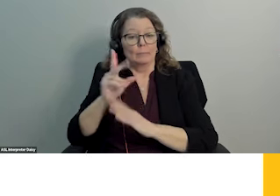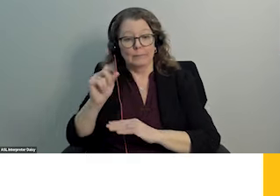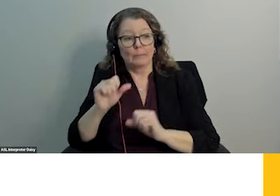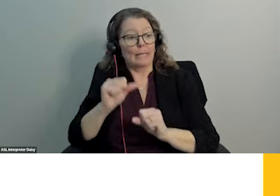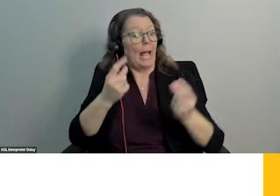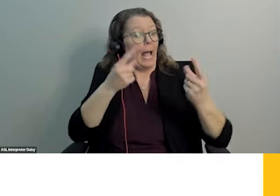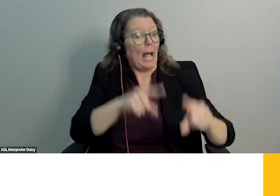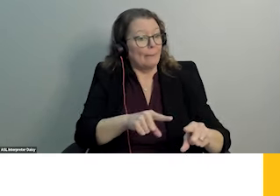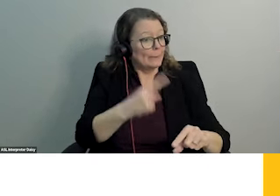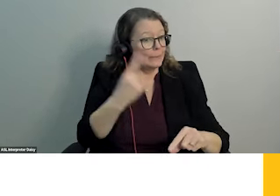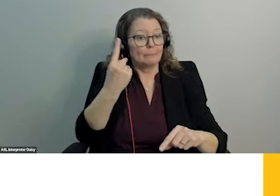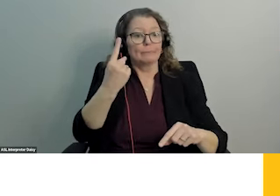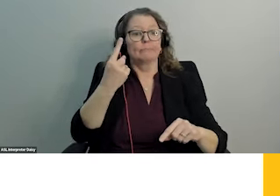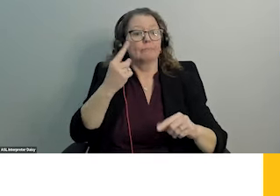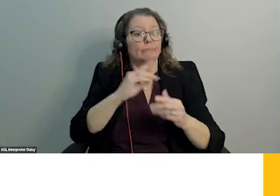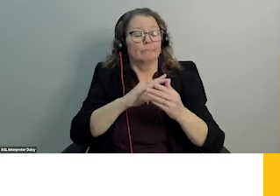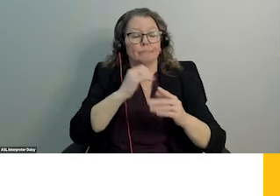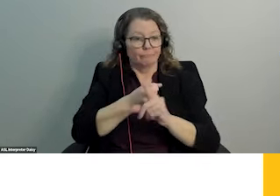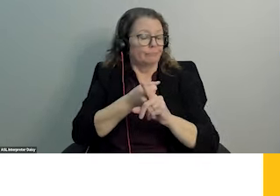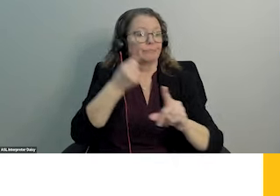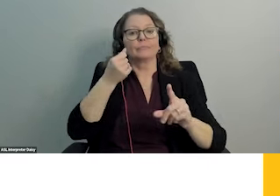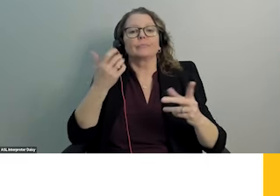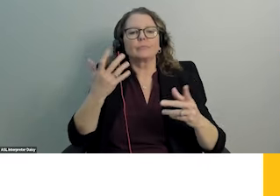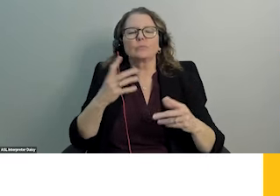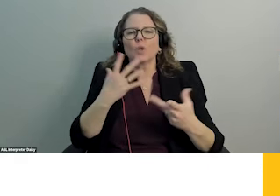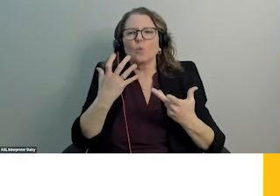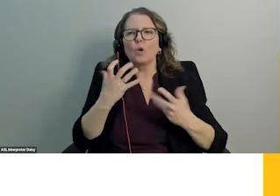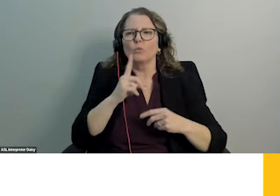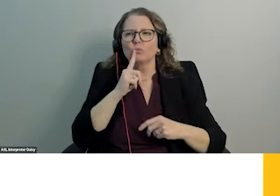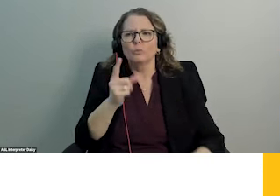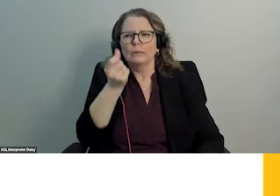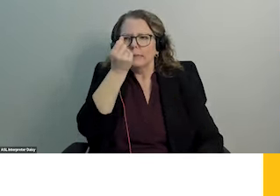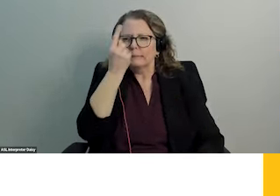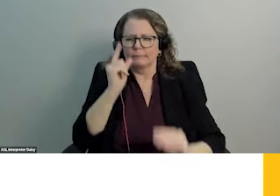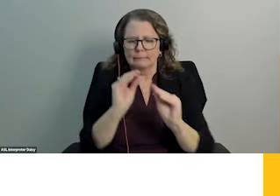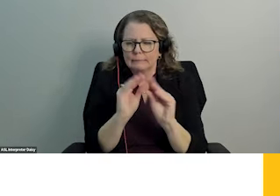and can happen to you at any time. So really understanding that power,